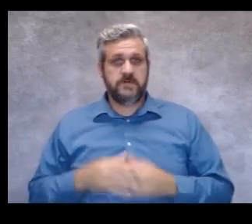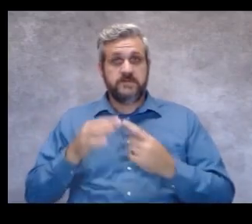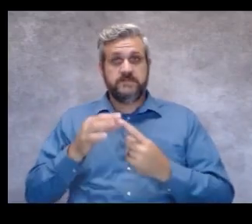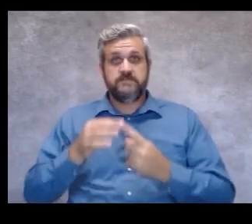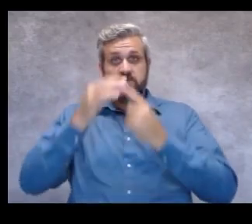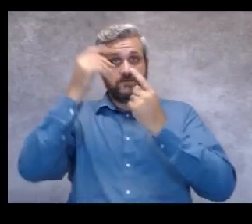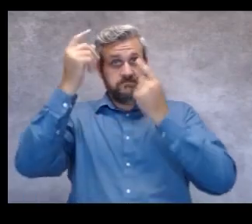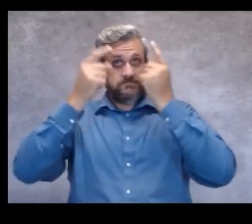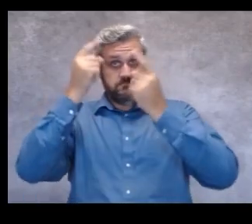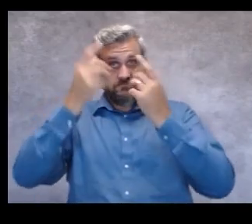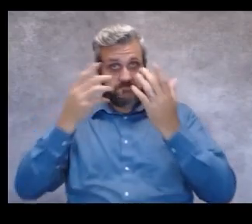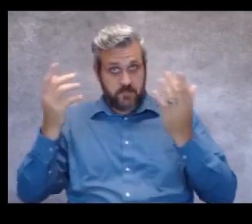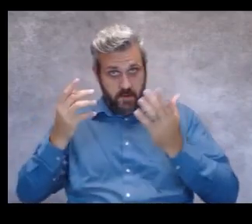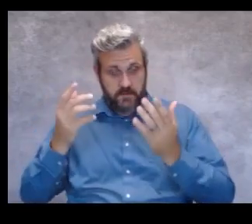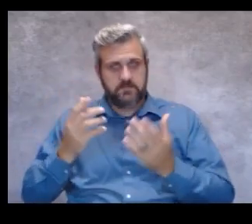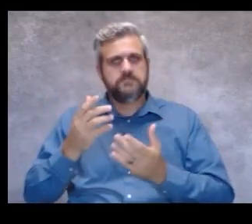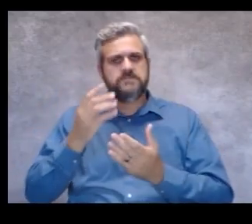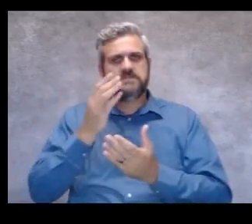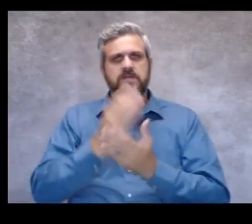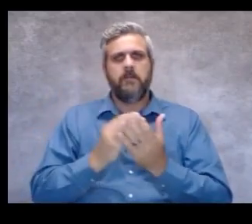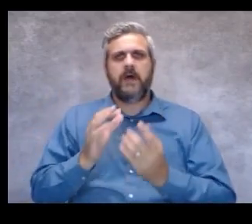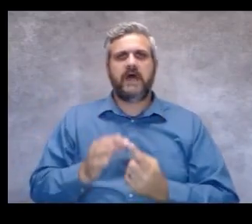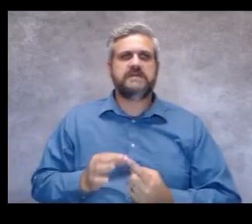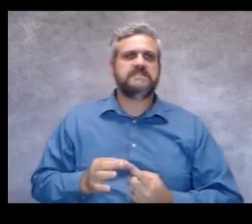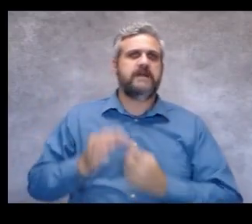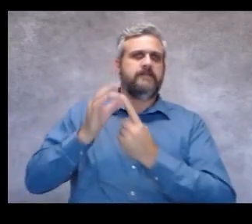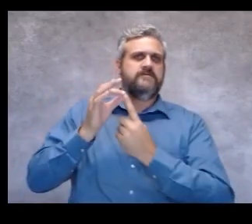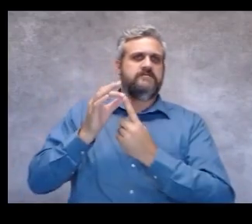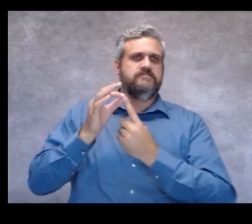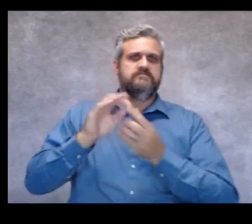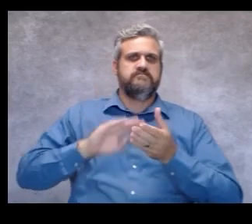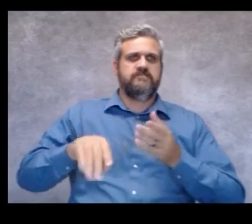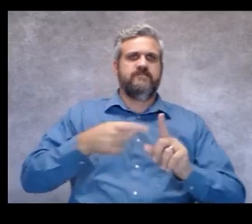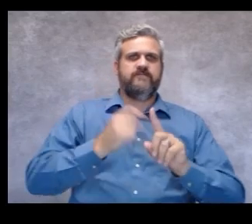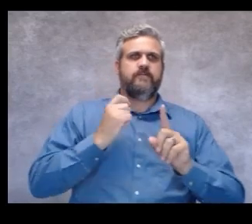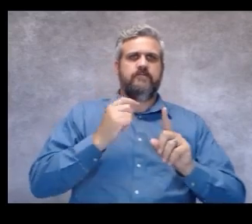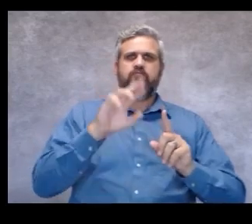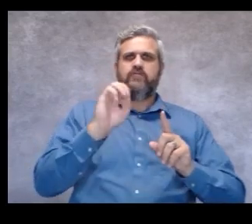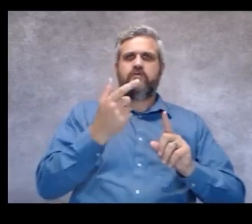Special considerations are exceptions to the regulation criteria.